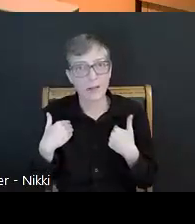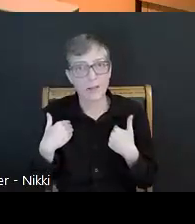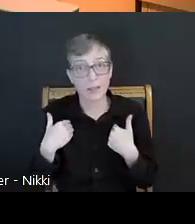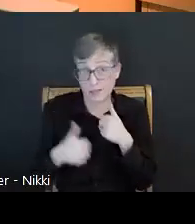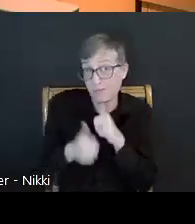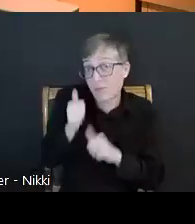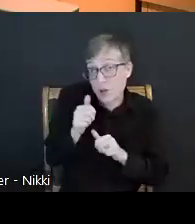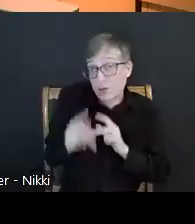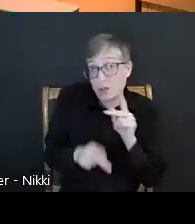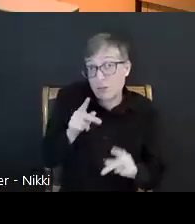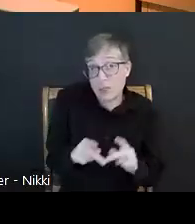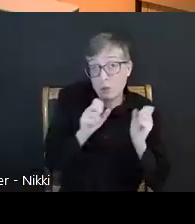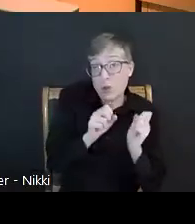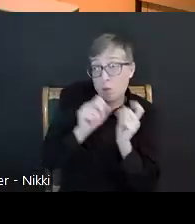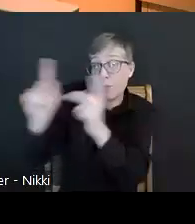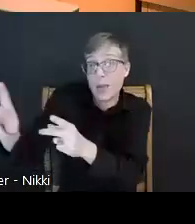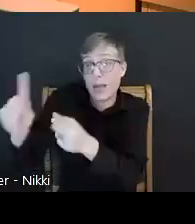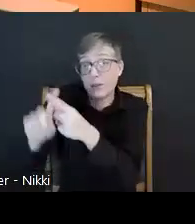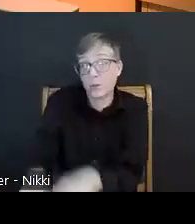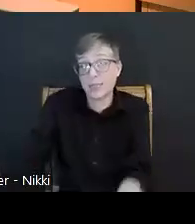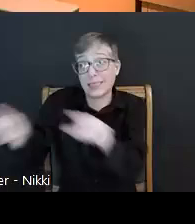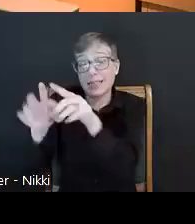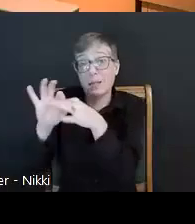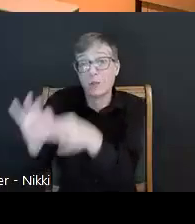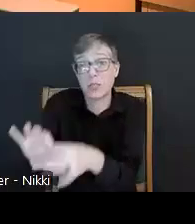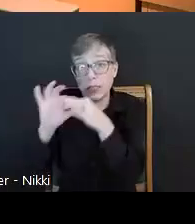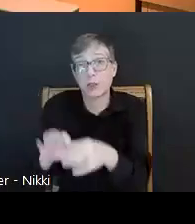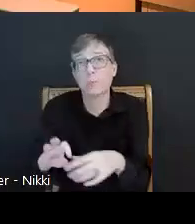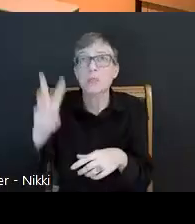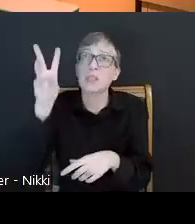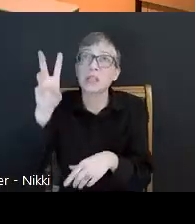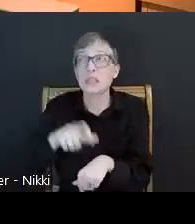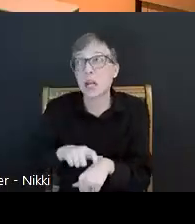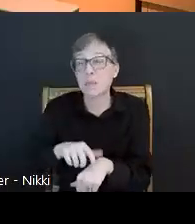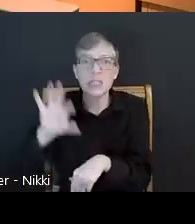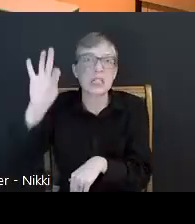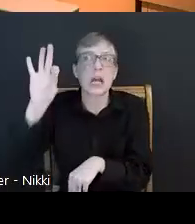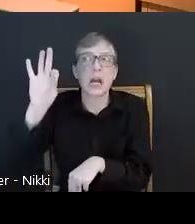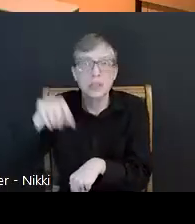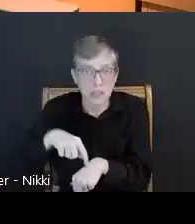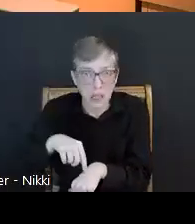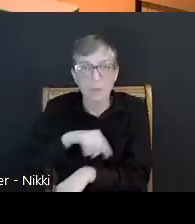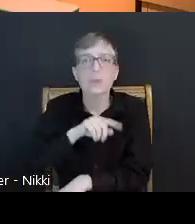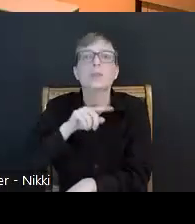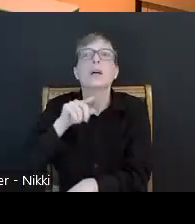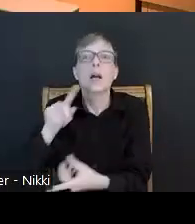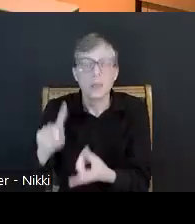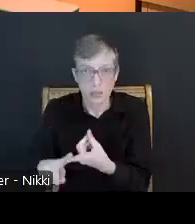six to nine times before they leave for good so it's a process thank you and that leads directly